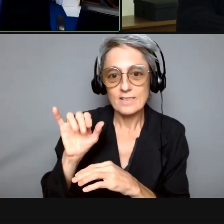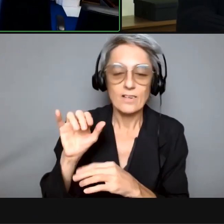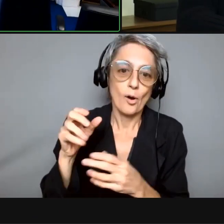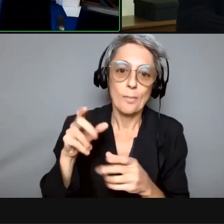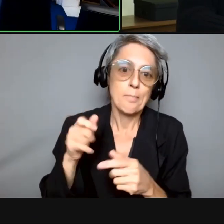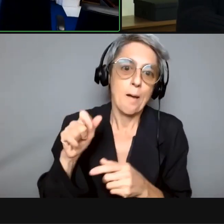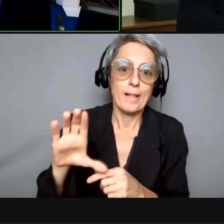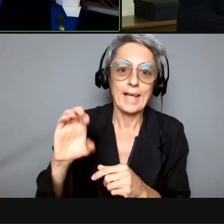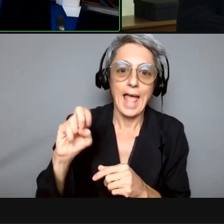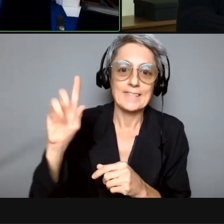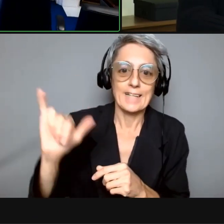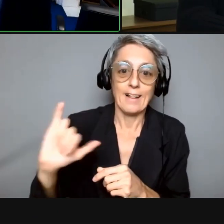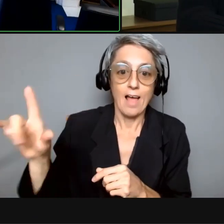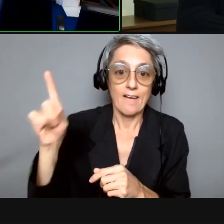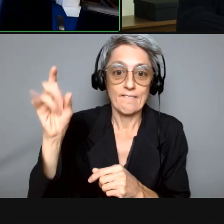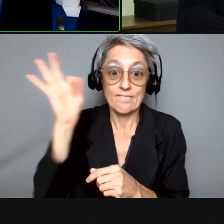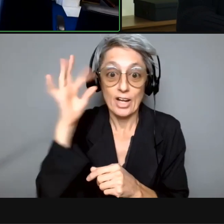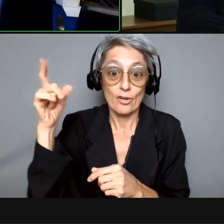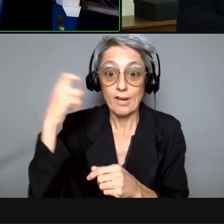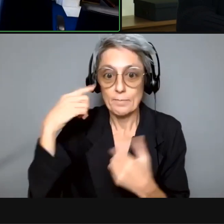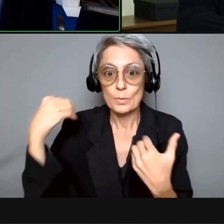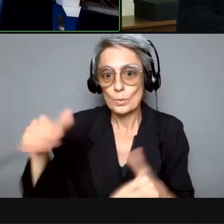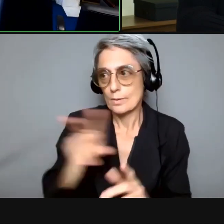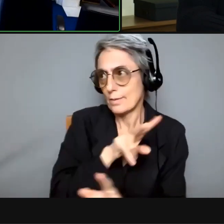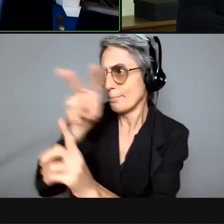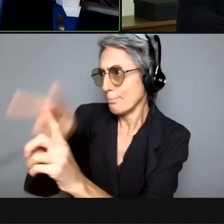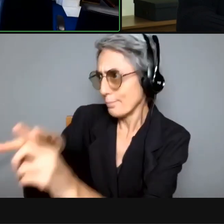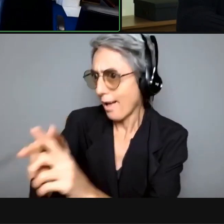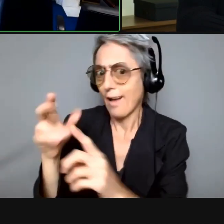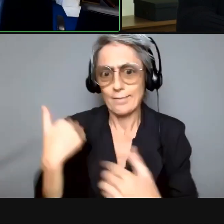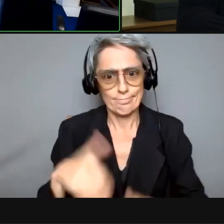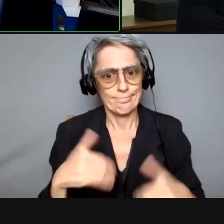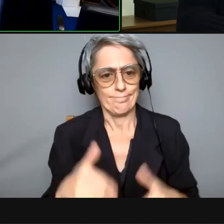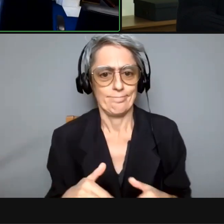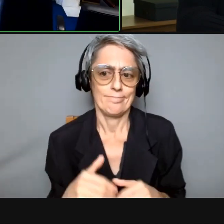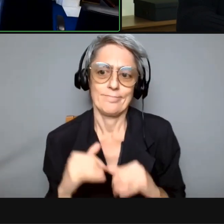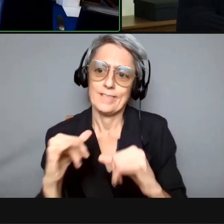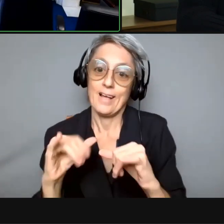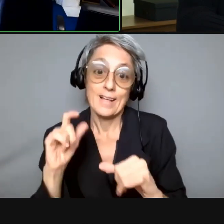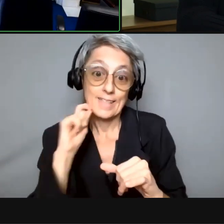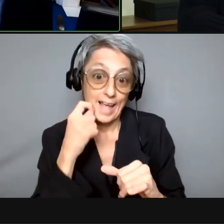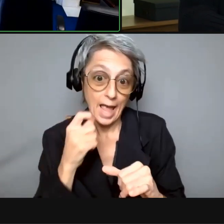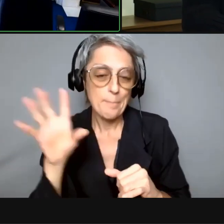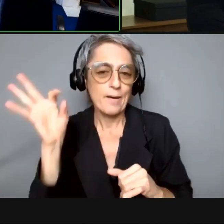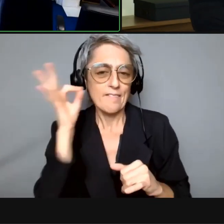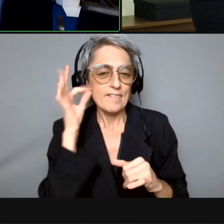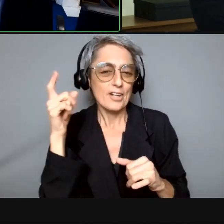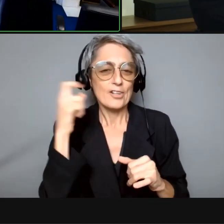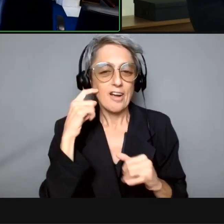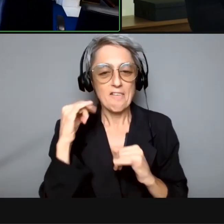You know, like you, we've got a whole host of suppliers